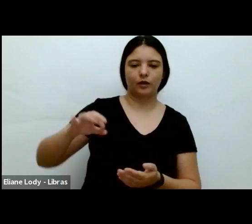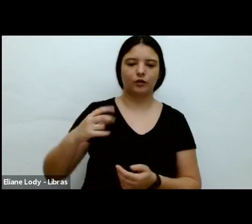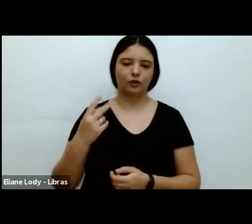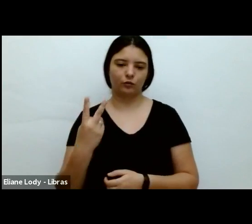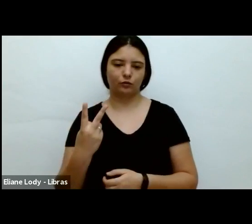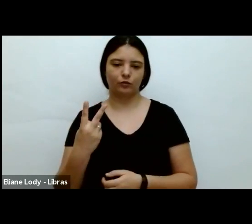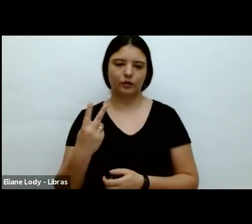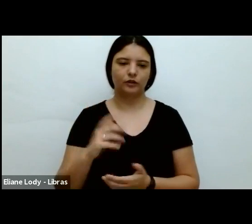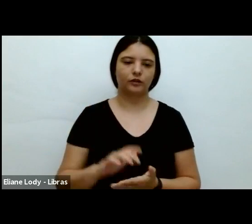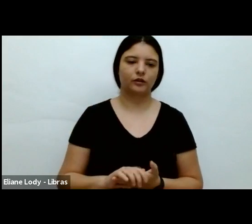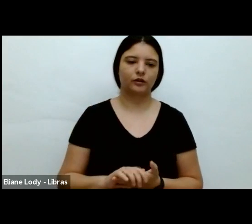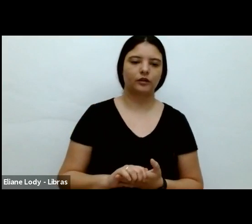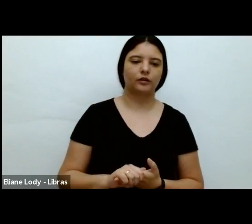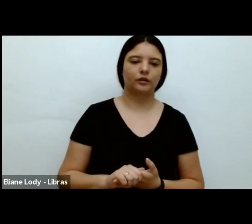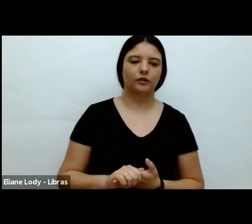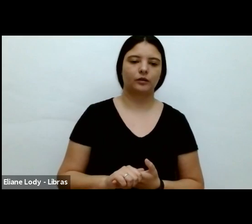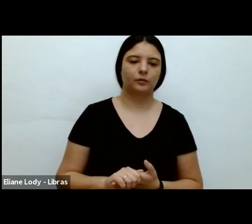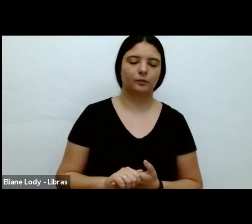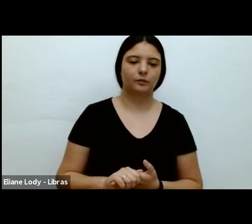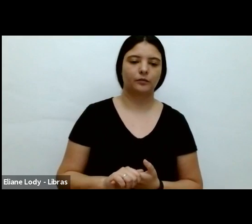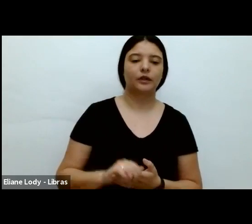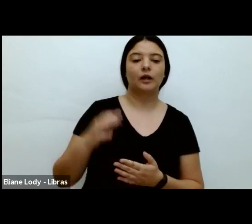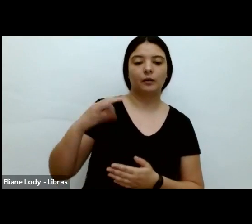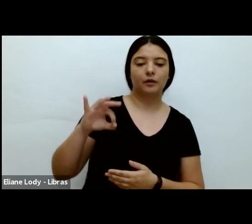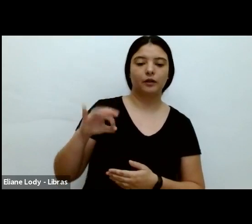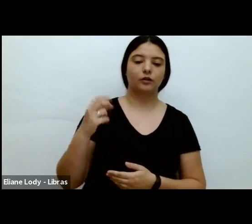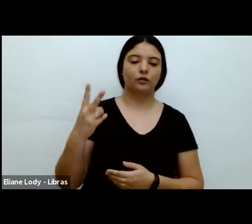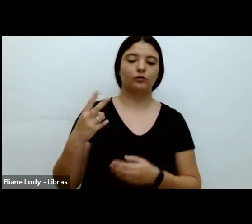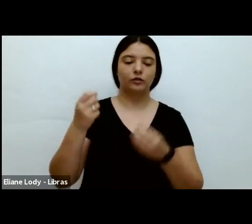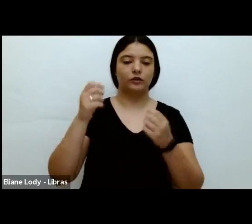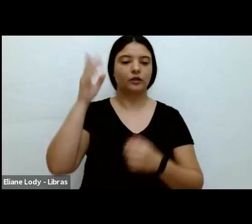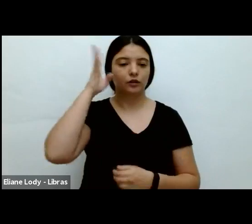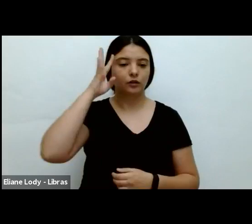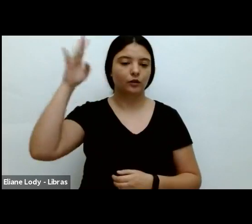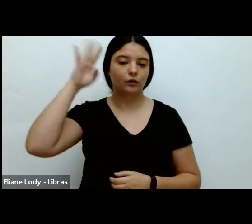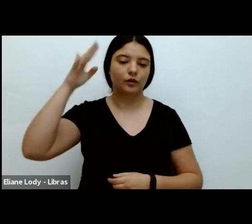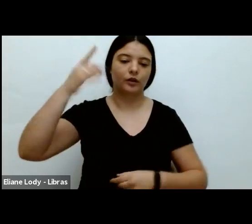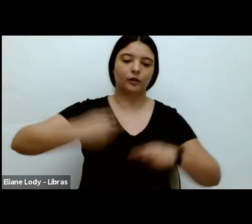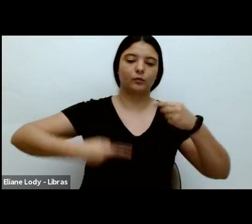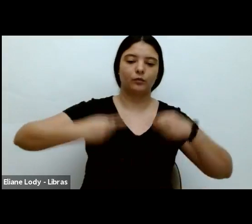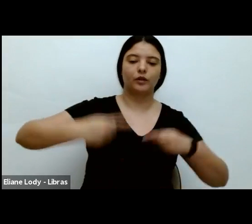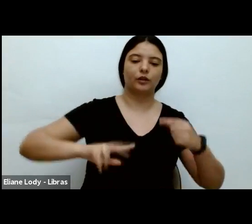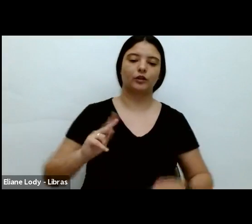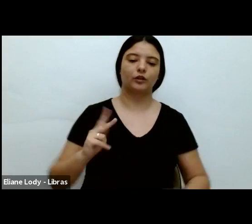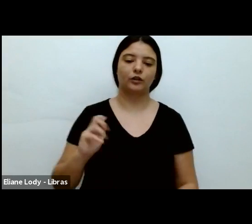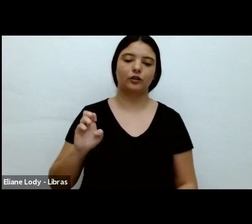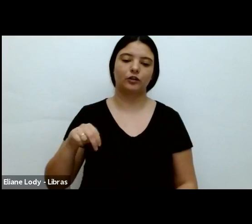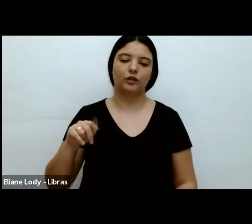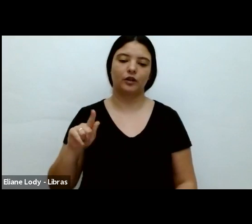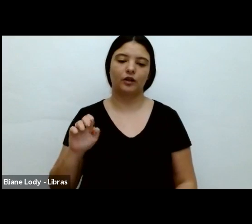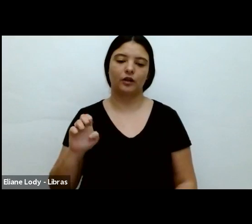from your article. , he goes political theory , he goes political theory chat , he goes political theory challenges us to reflect on the role of the state the role of the state. So, the role of the state. So, the